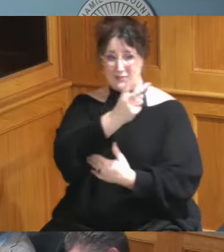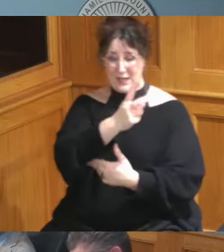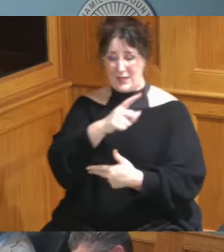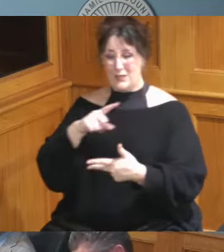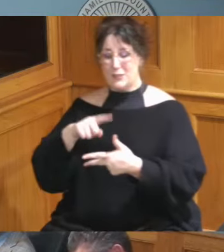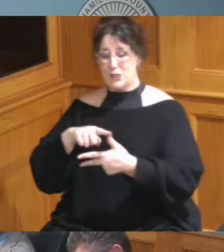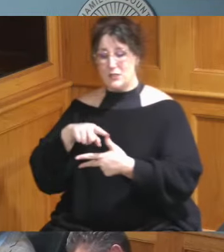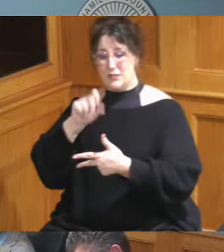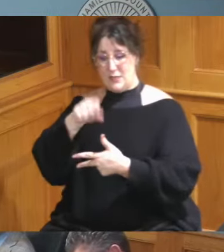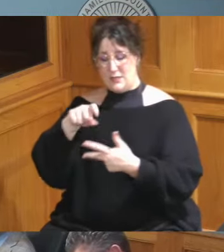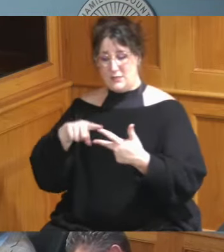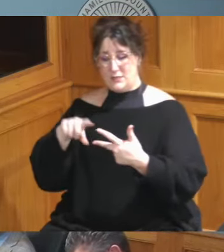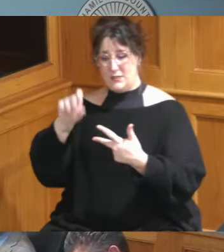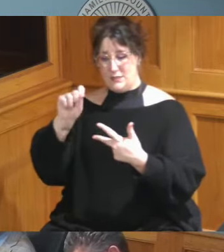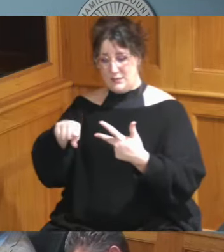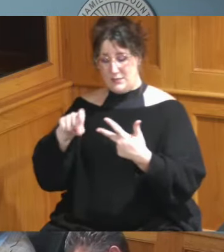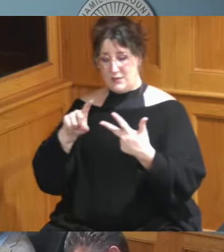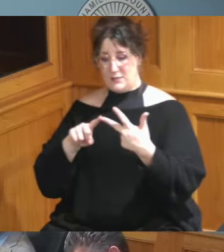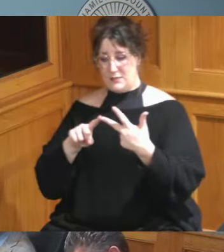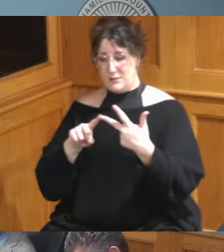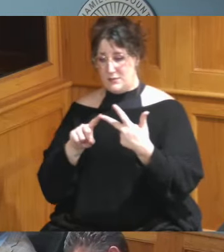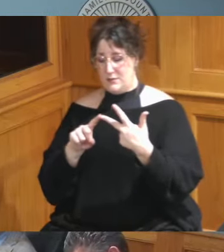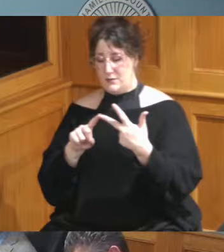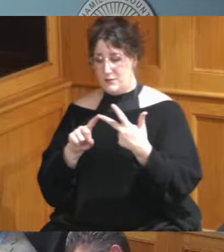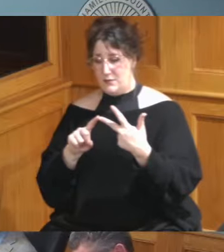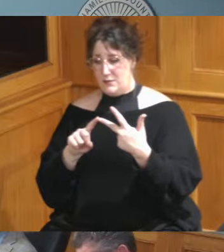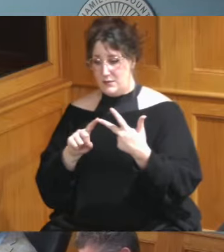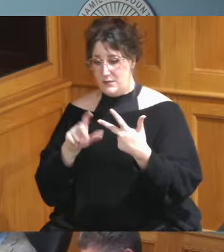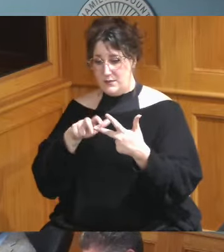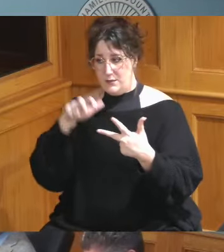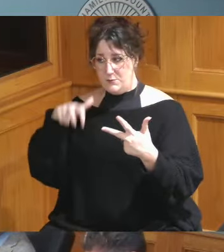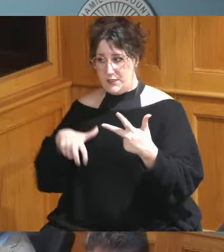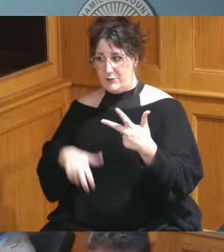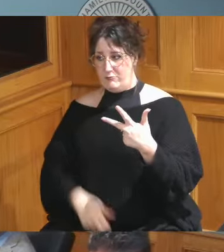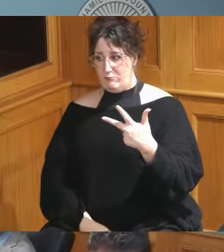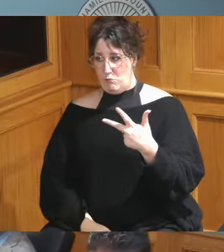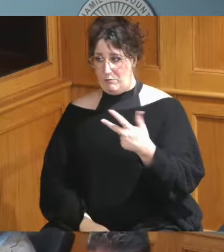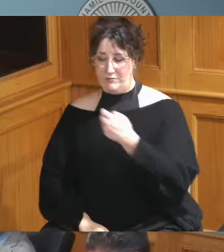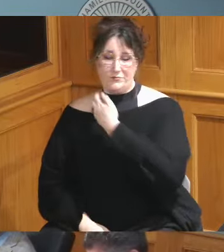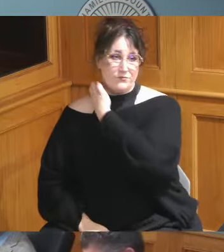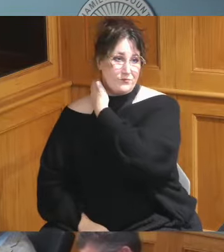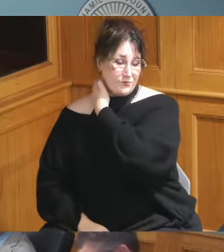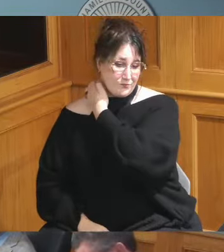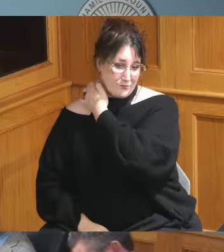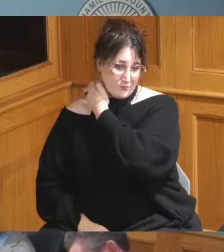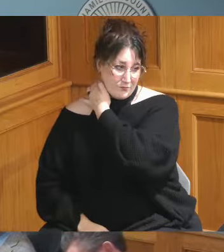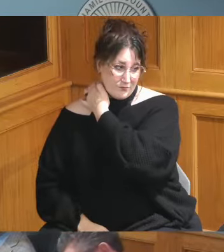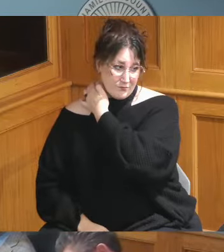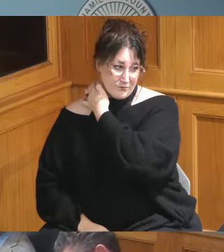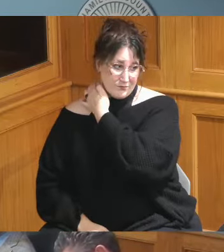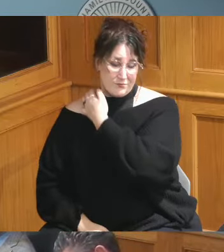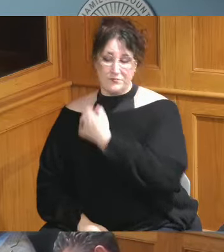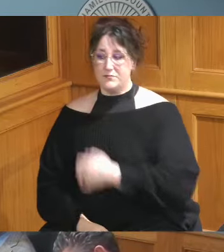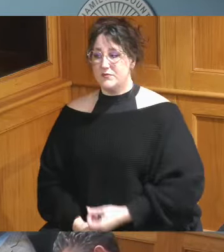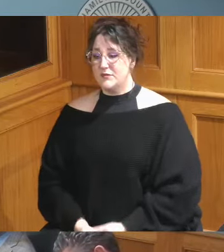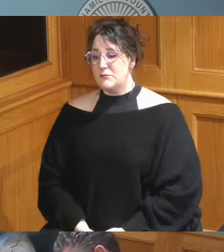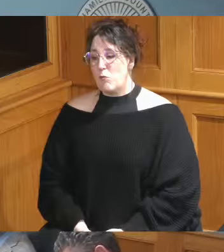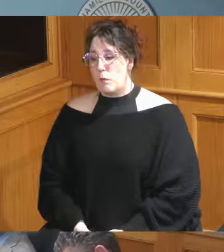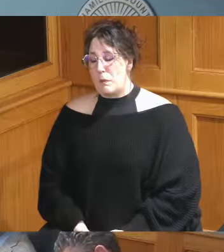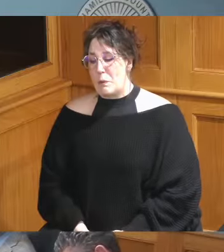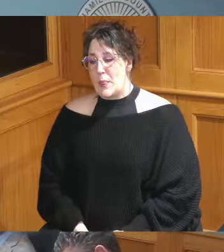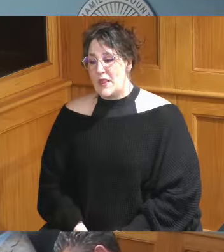Driehaus. Yes. Commissioner Summerow Dumas. Commissioner Reece abstain. Okay. let's go back